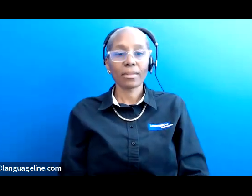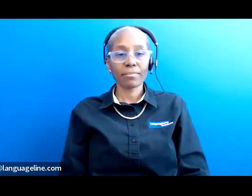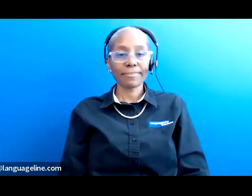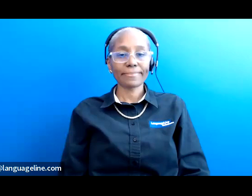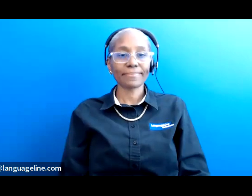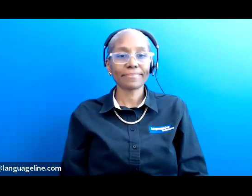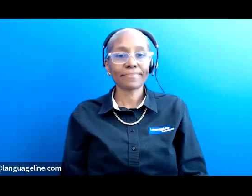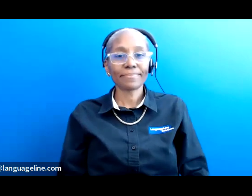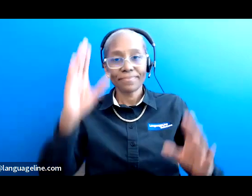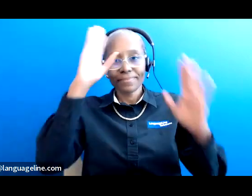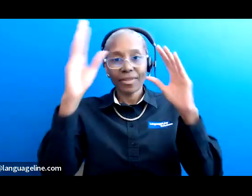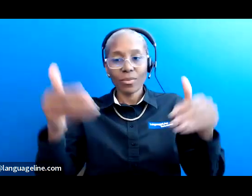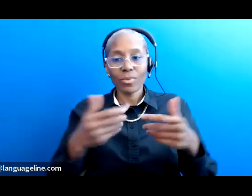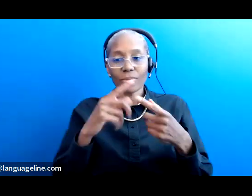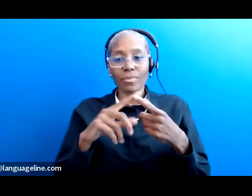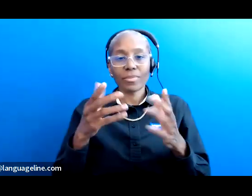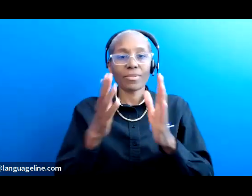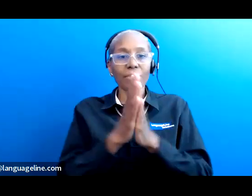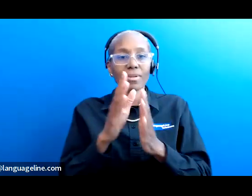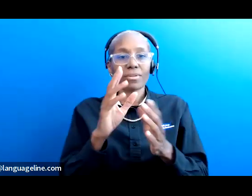Hello, and welcome to the Ask Nurse Linda webinar.